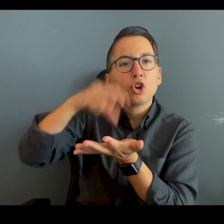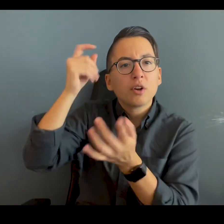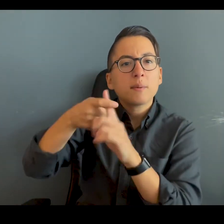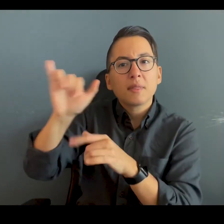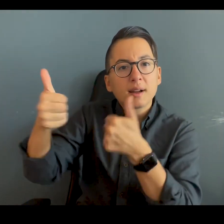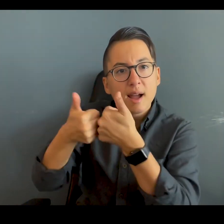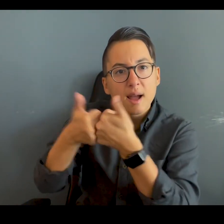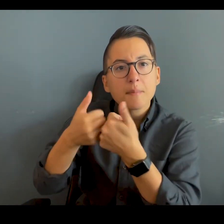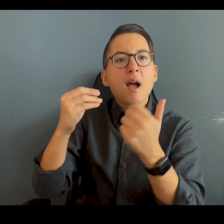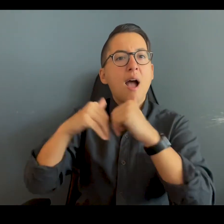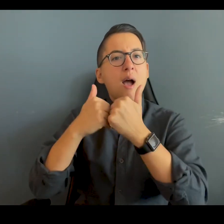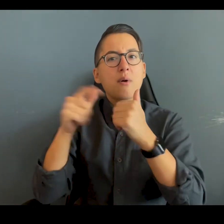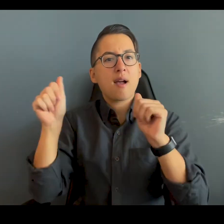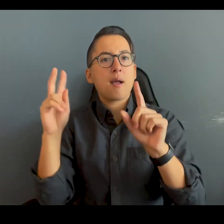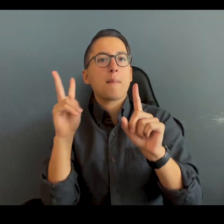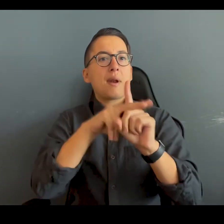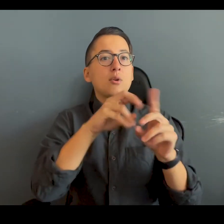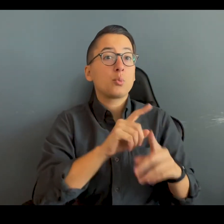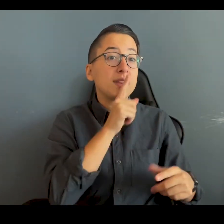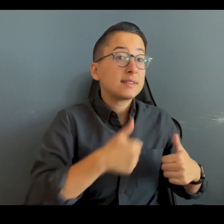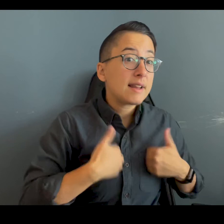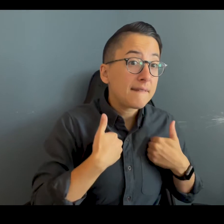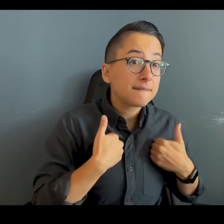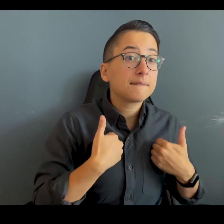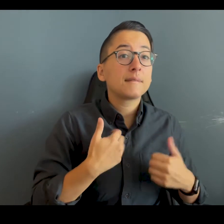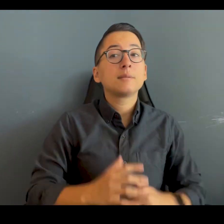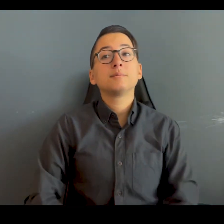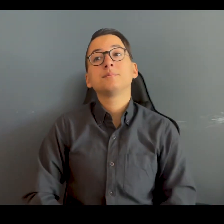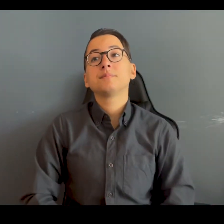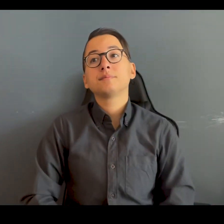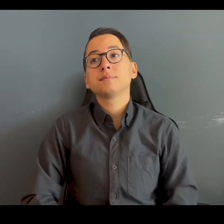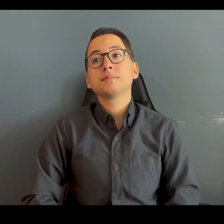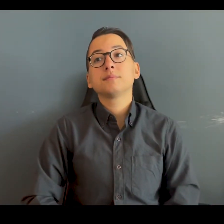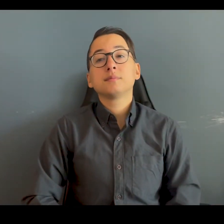the game and how they can apply those skills in real life.